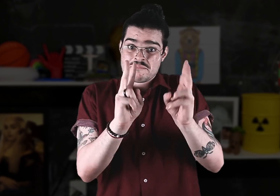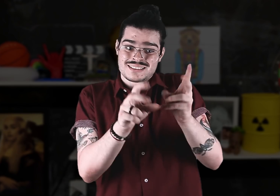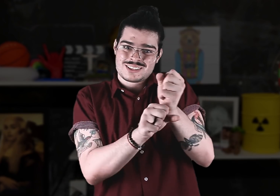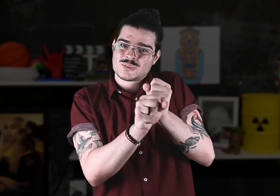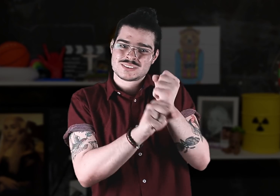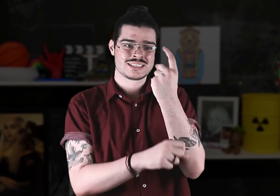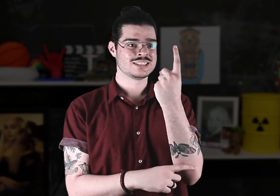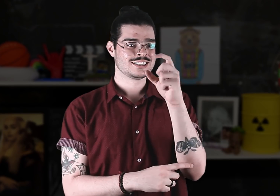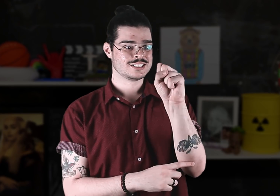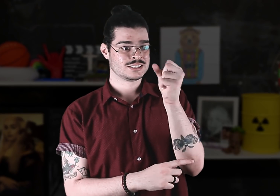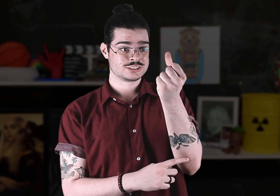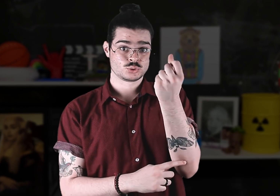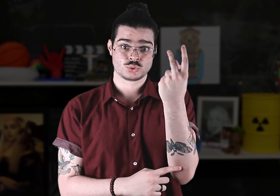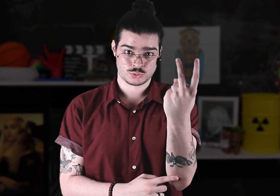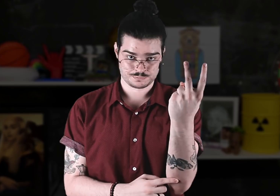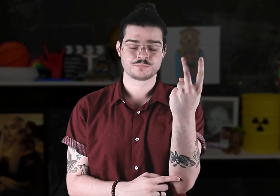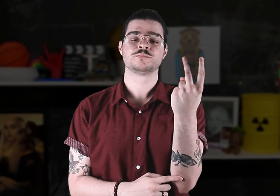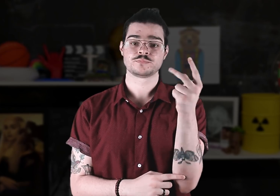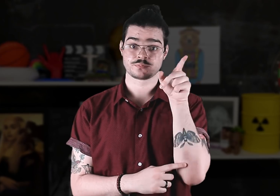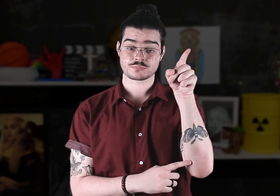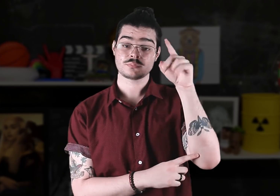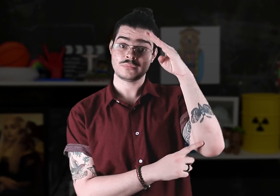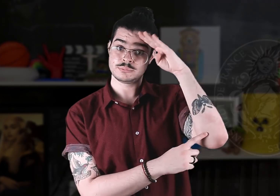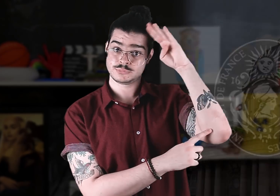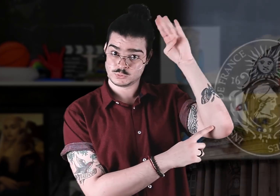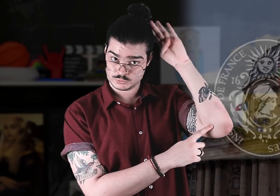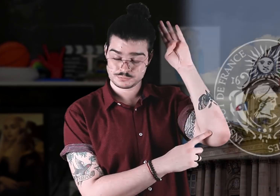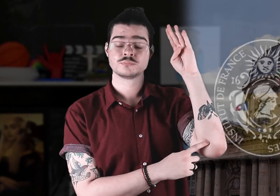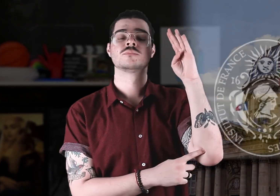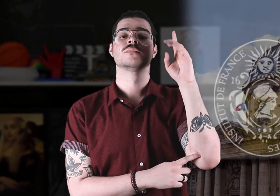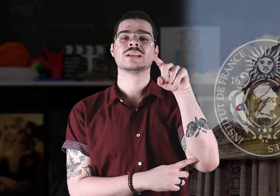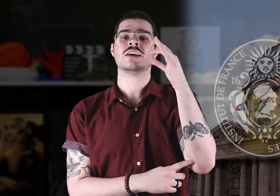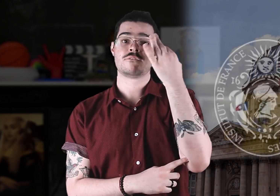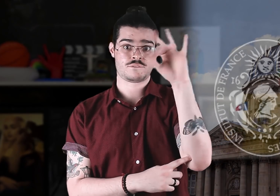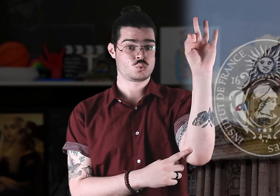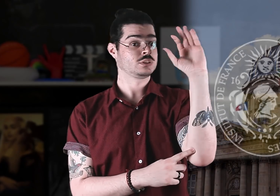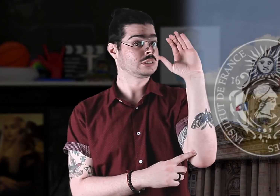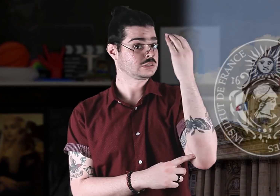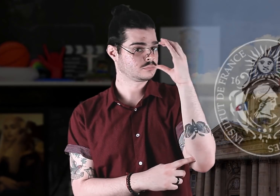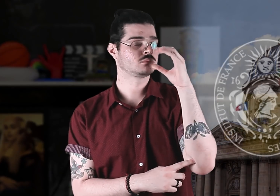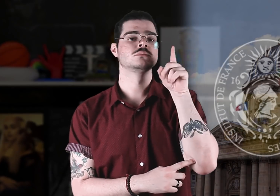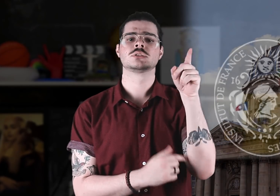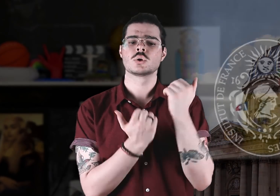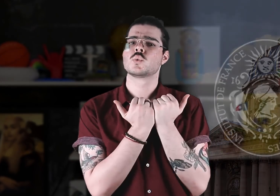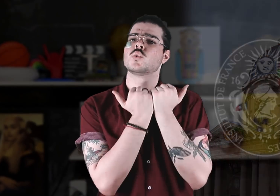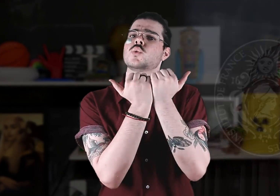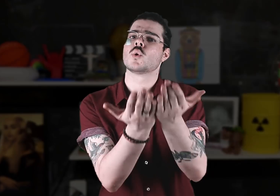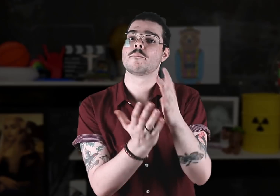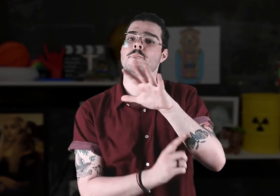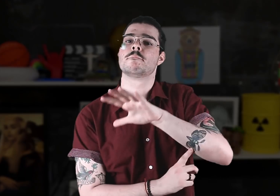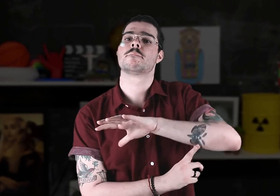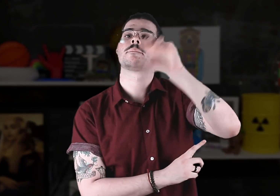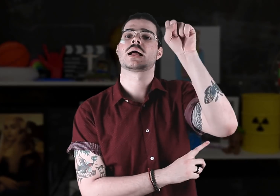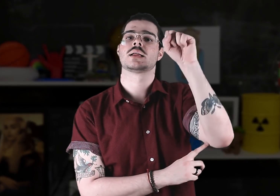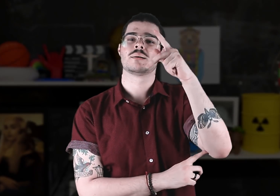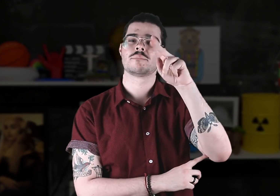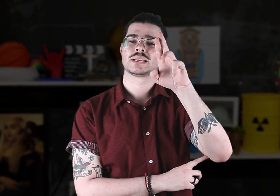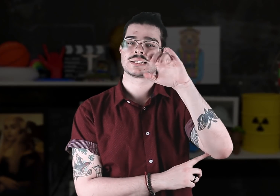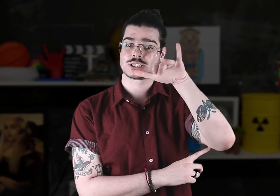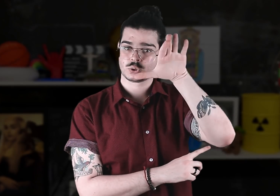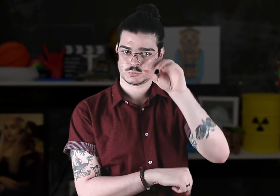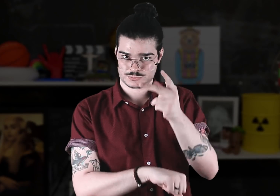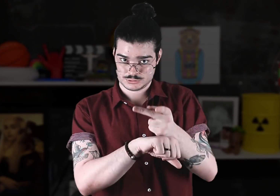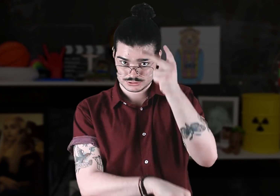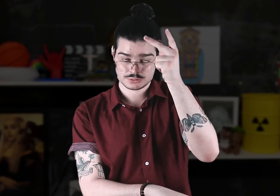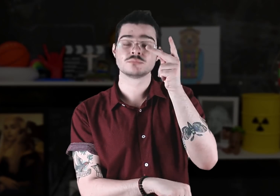That same year, the French Academy of Sciences offered a prize